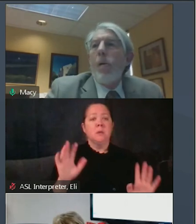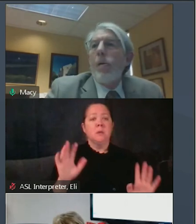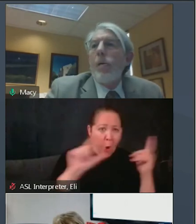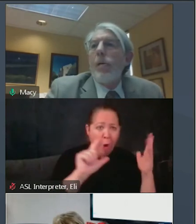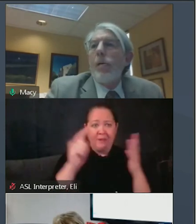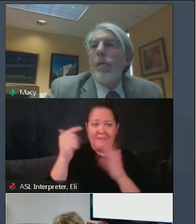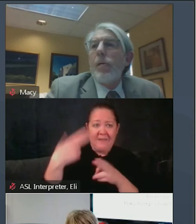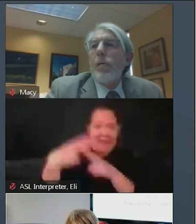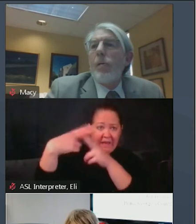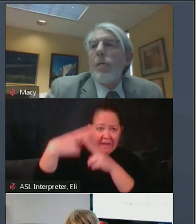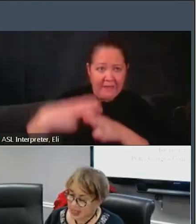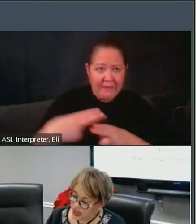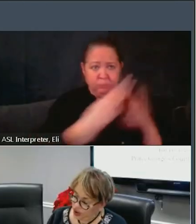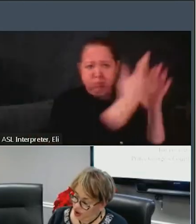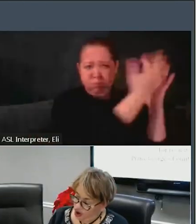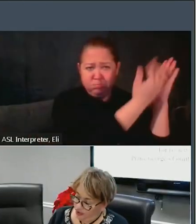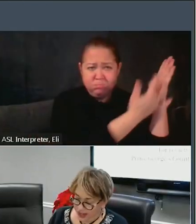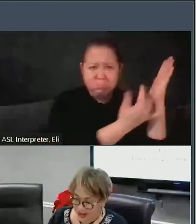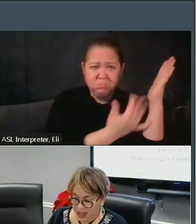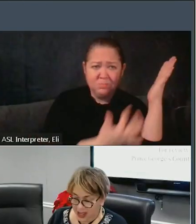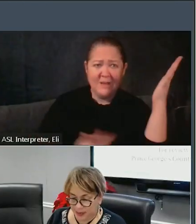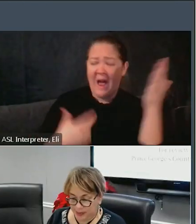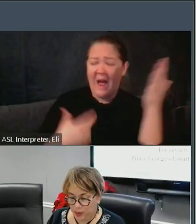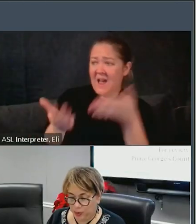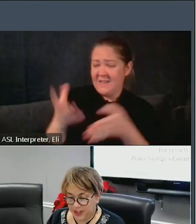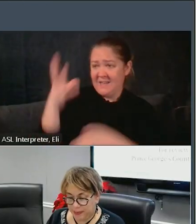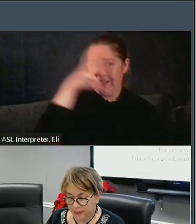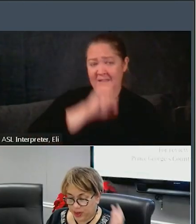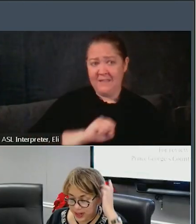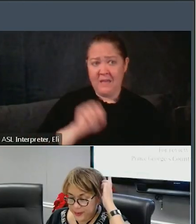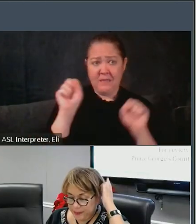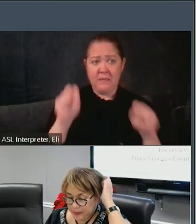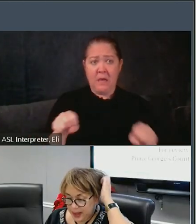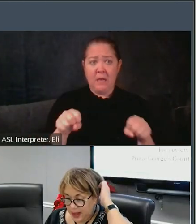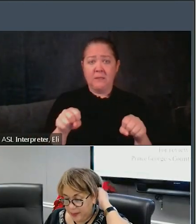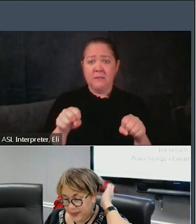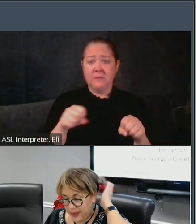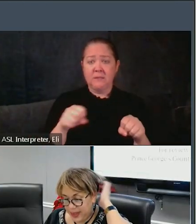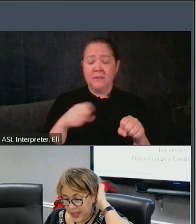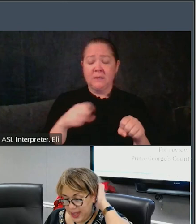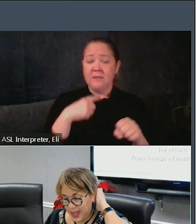Let me see I'm I guess I could call the names of the people who haven't spoken and some didn't answer.